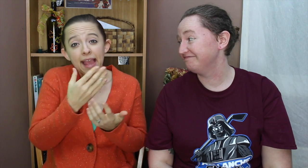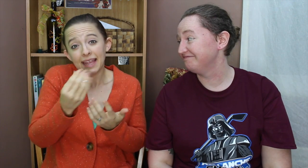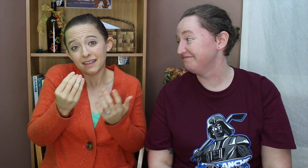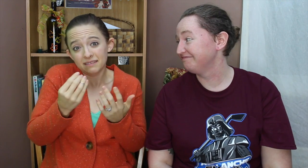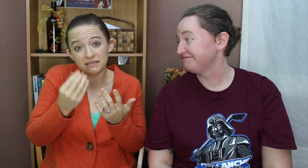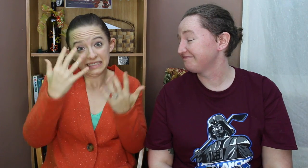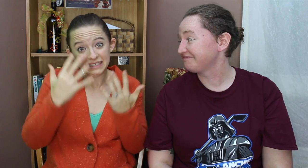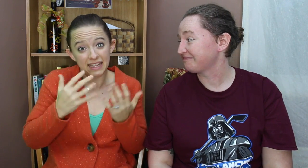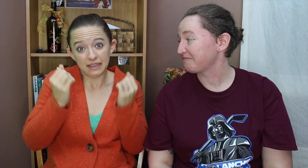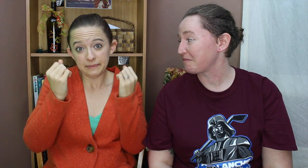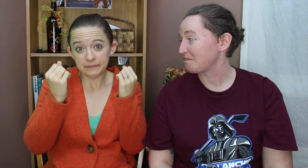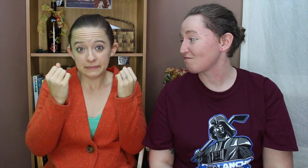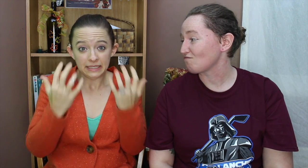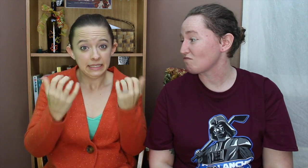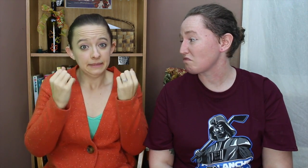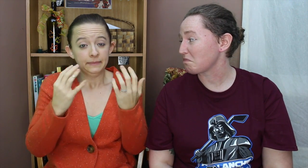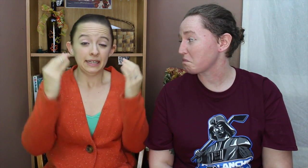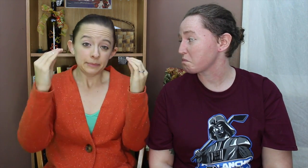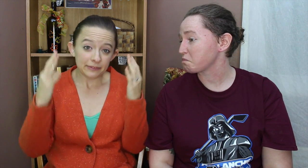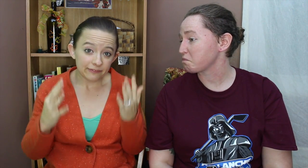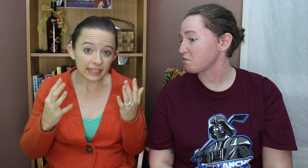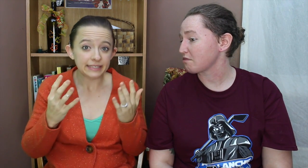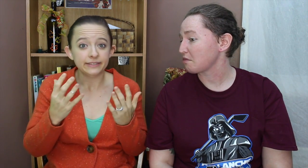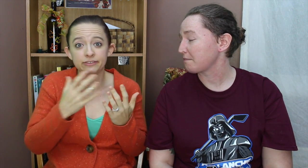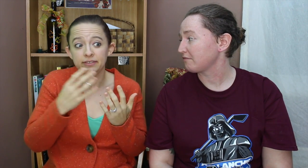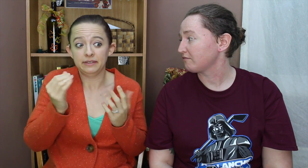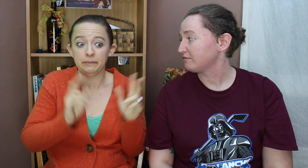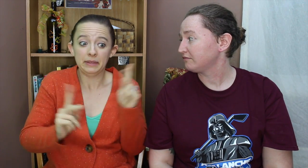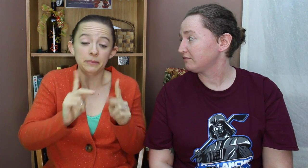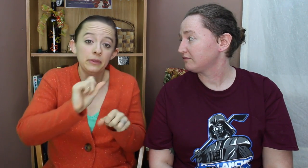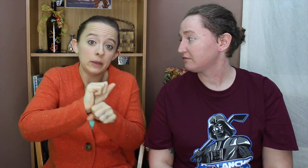[Jill] Yeah it's really unfortunate. You know and I mean it's just sad, many